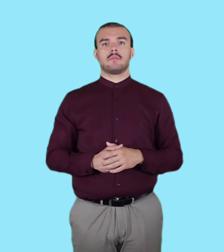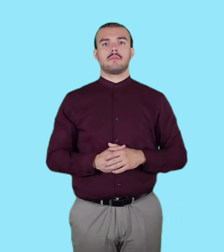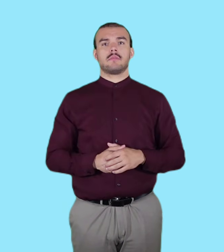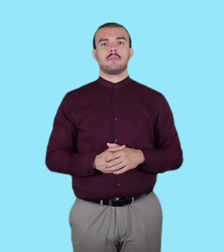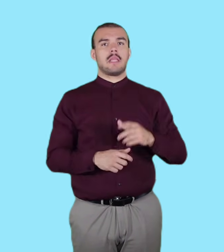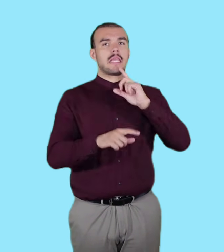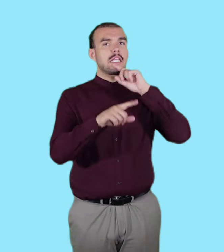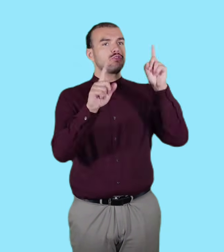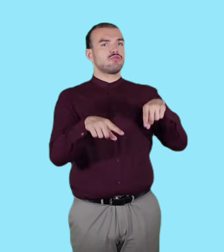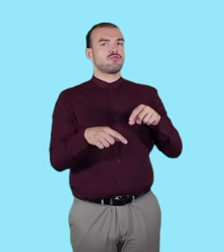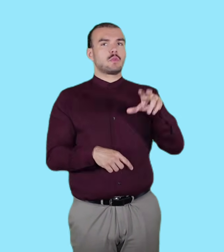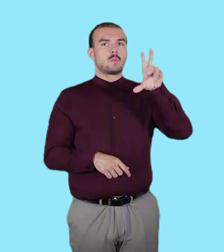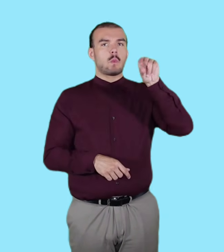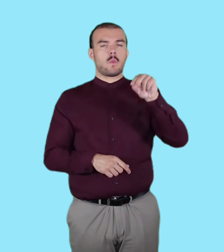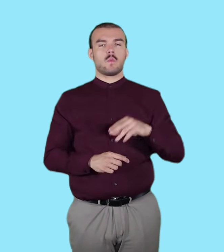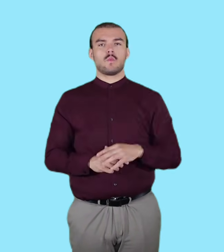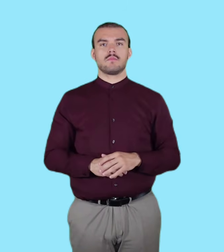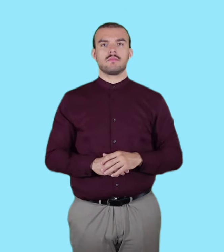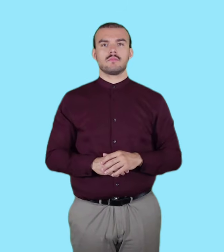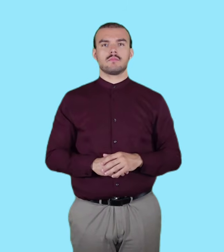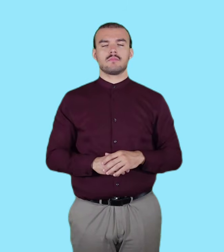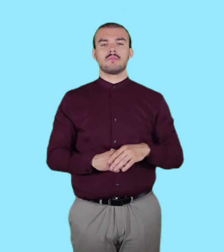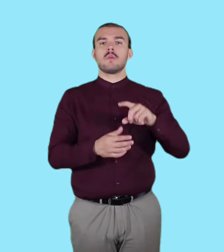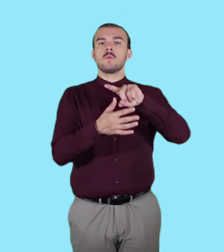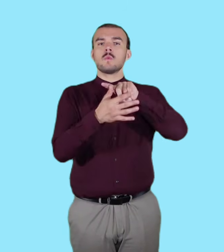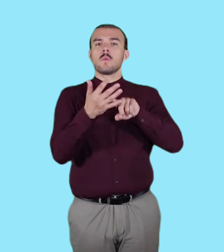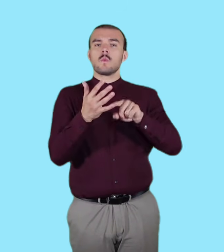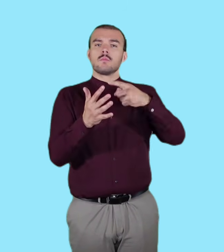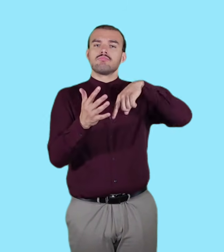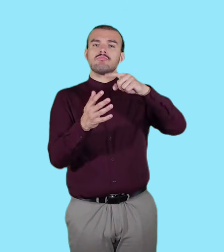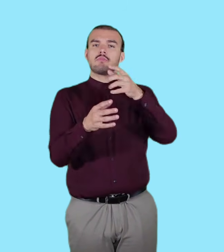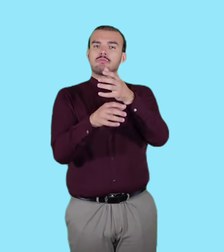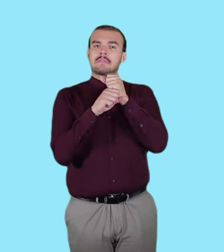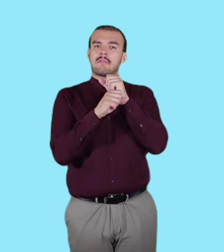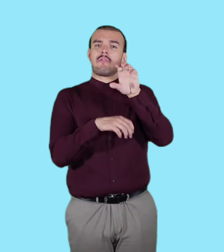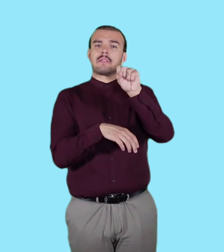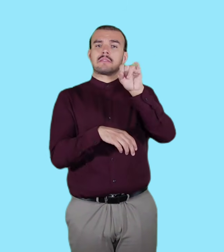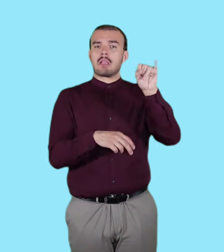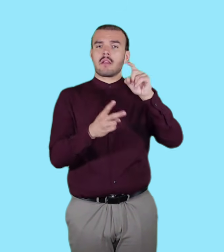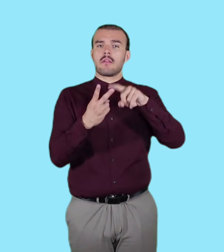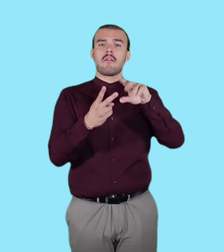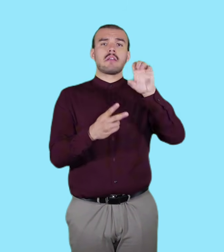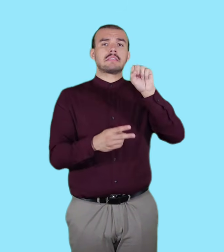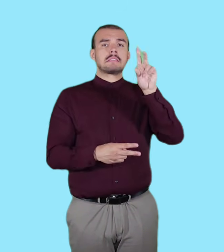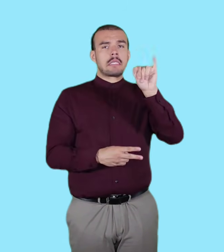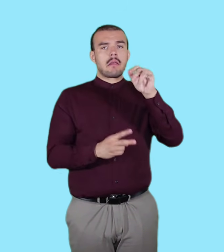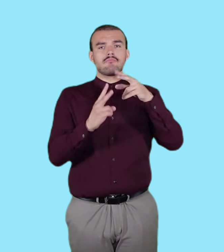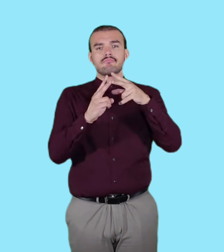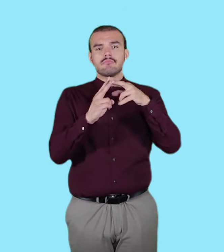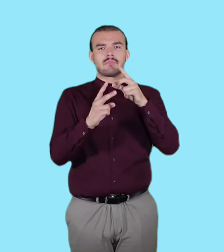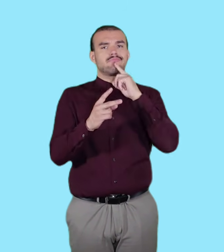Answer: No. Those who receive SSI or SSDI are exempt